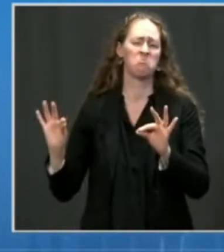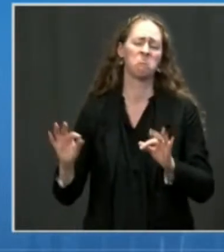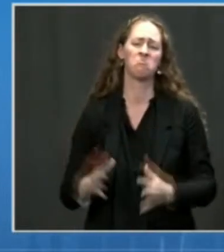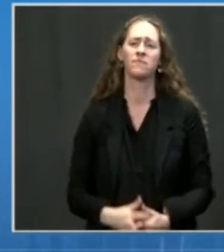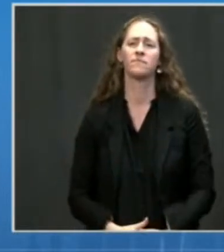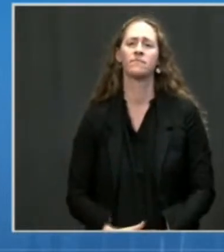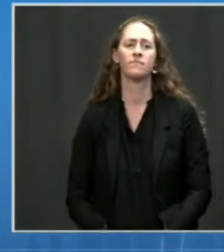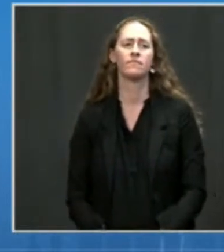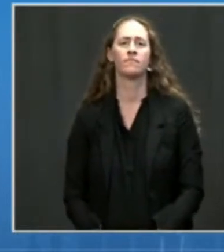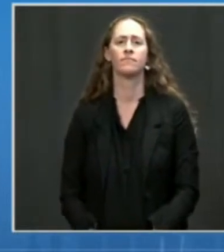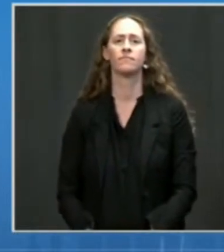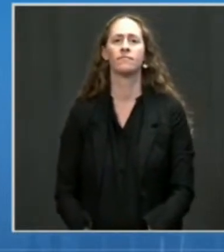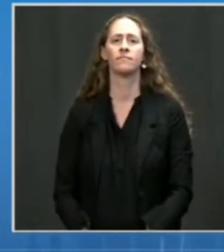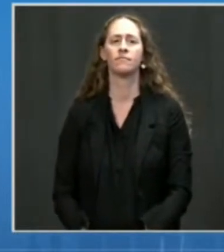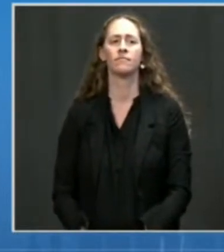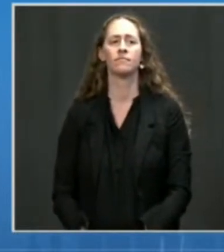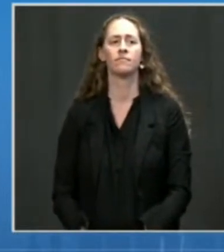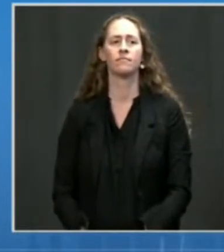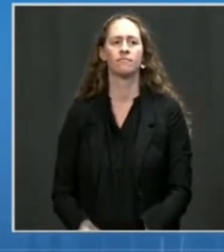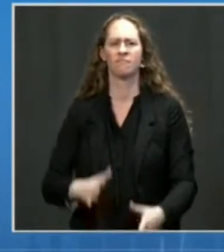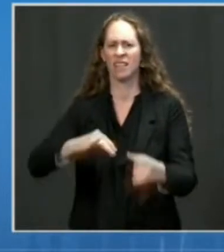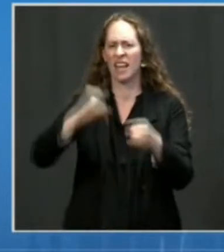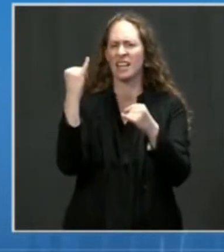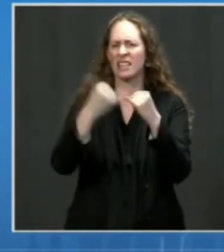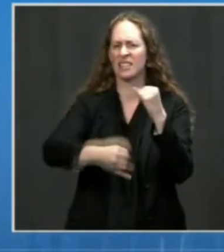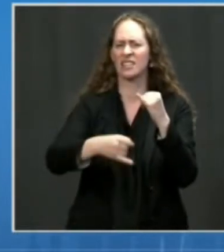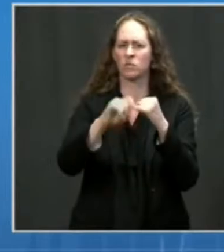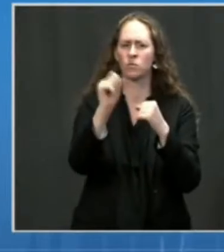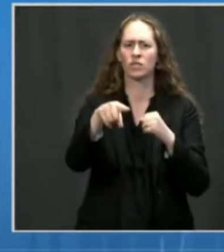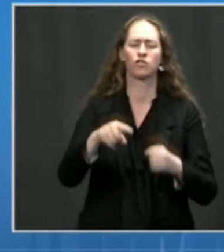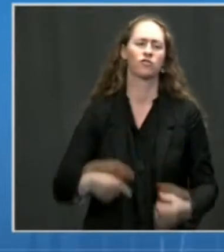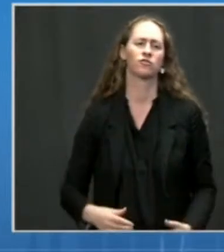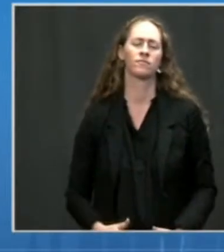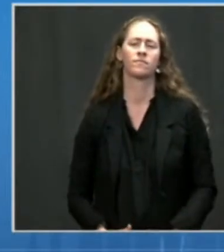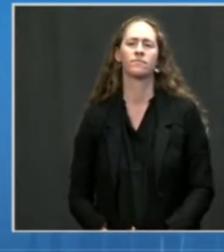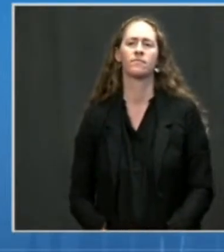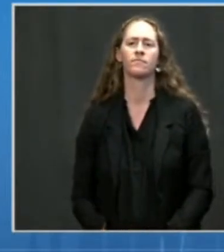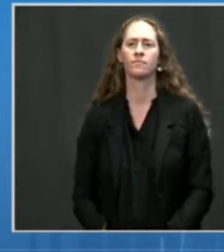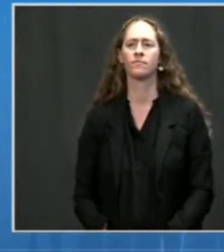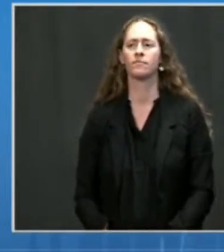THERE? NOTHING TO ADD, SHE SAID IT VERY WELL. NEXT QUESTION?